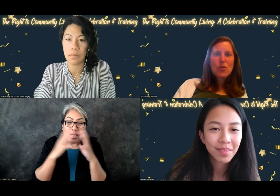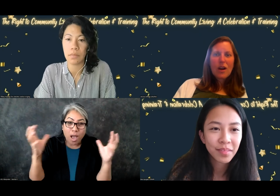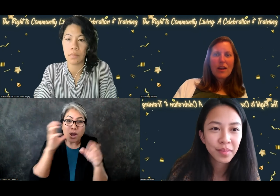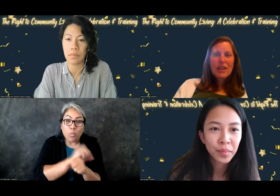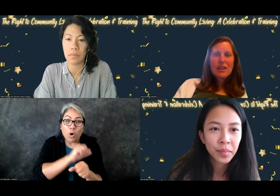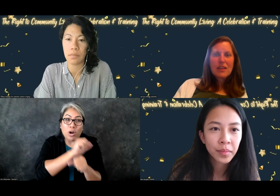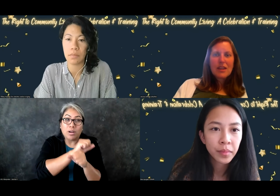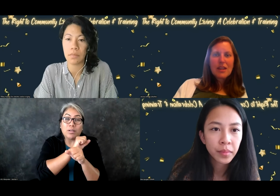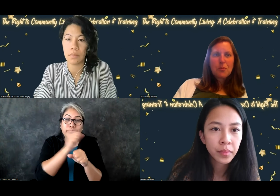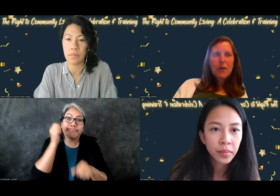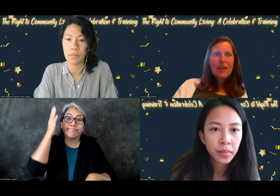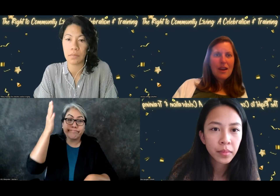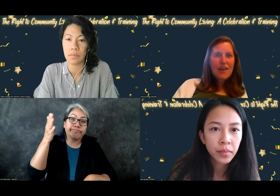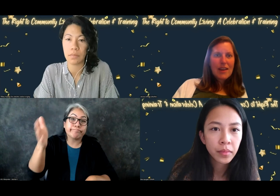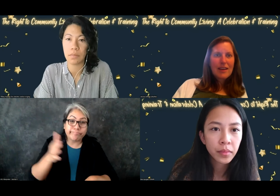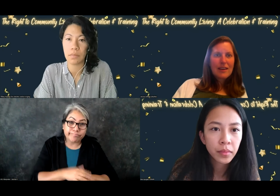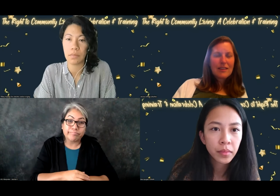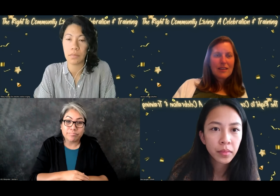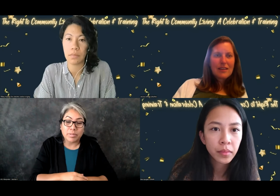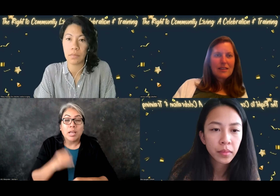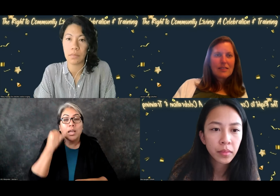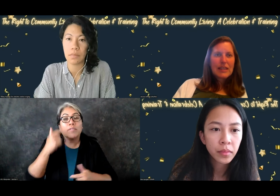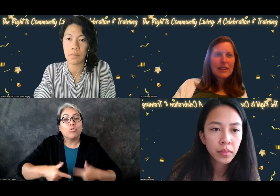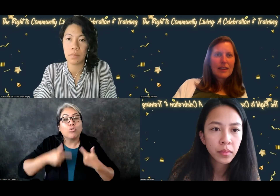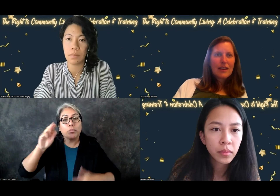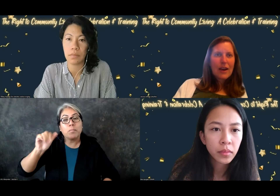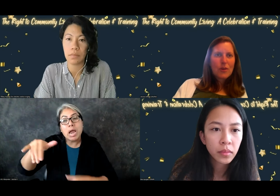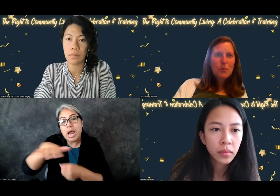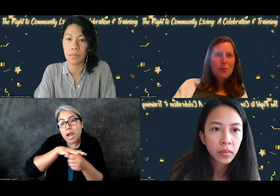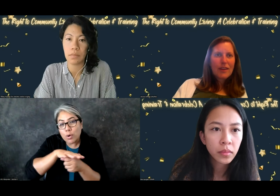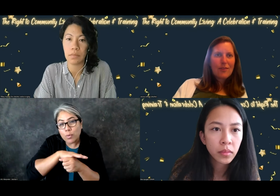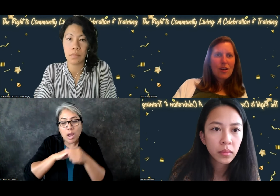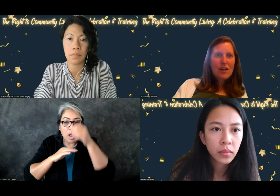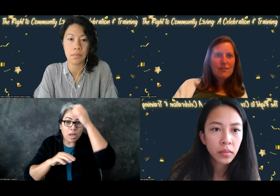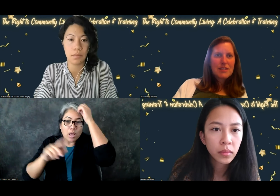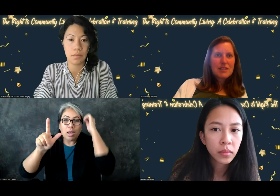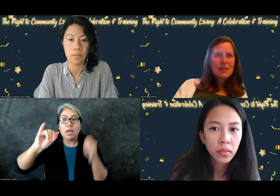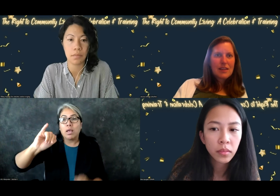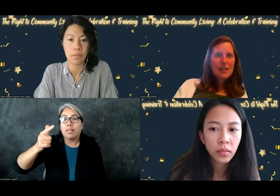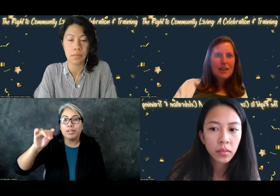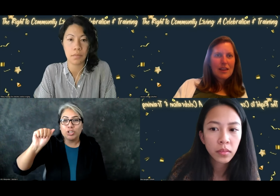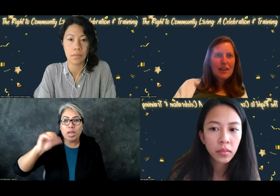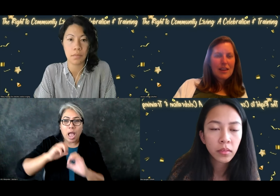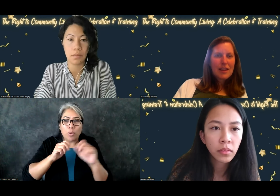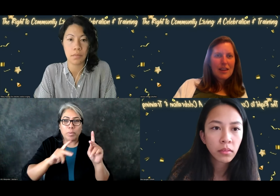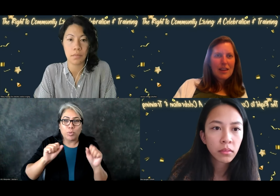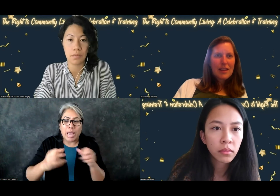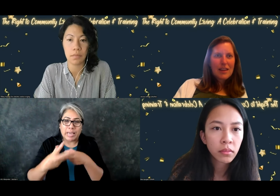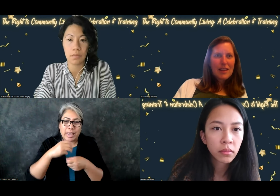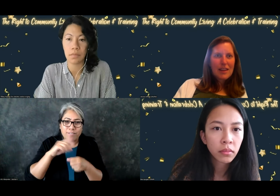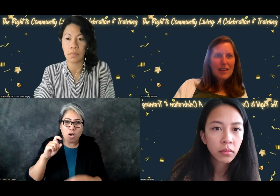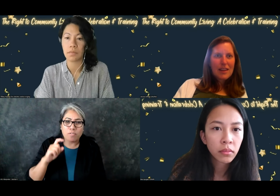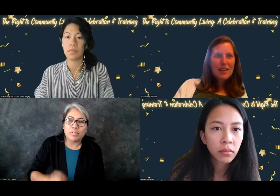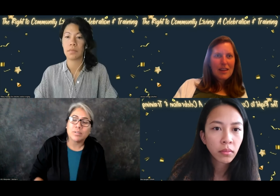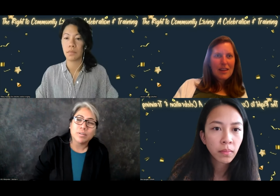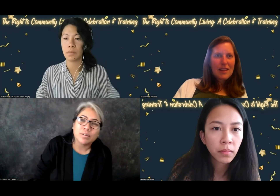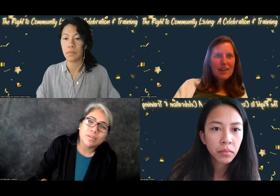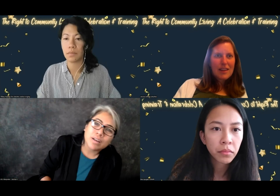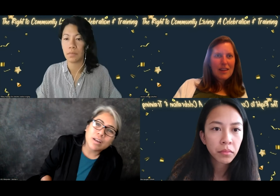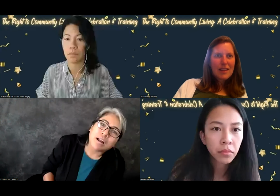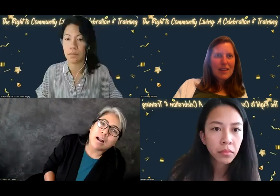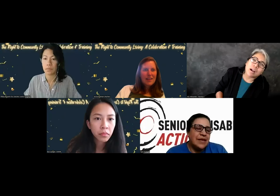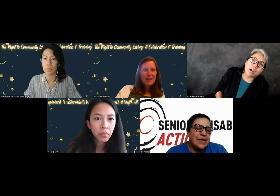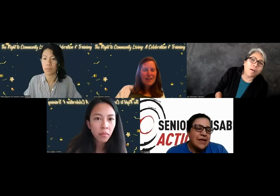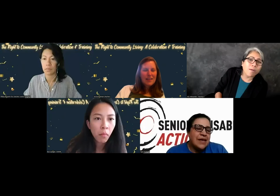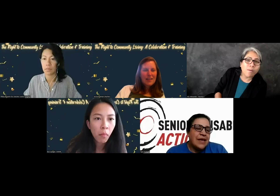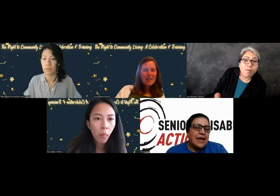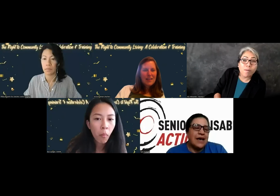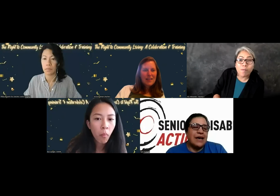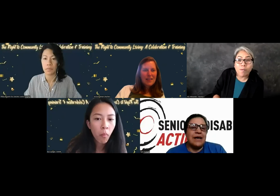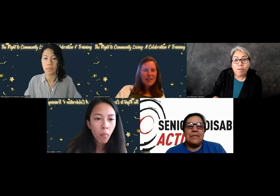limits for PG&E's energy programs, right?